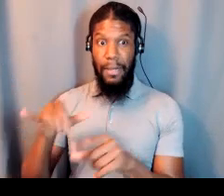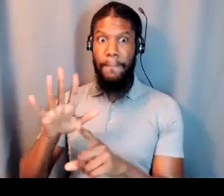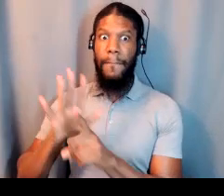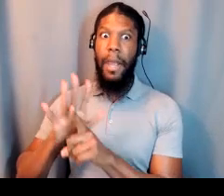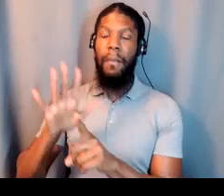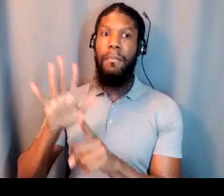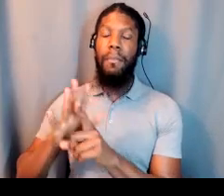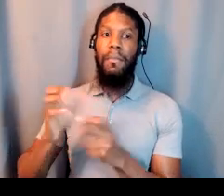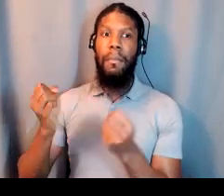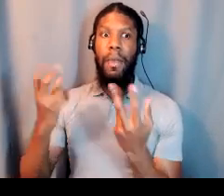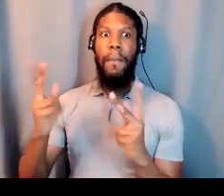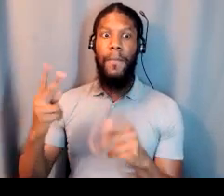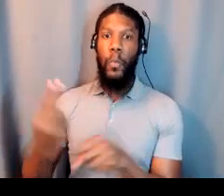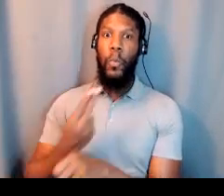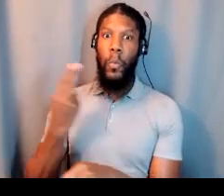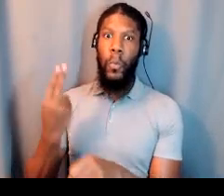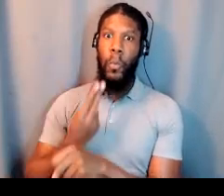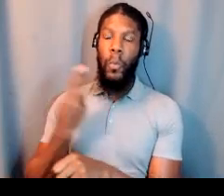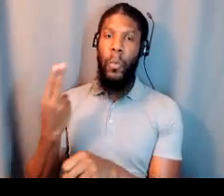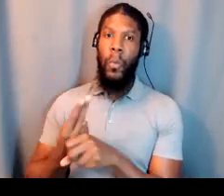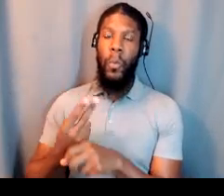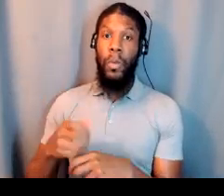It's probably very busy. You're looking at